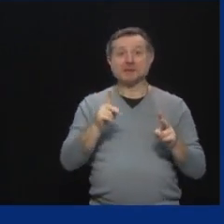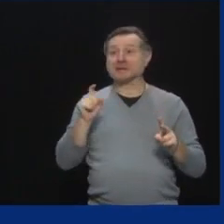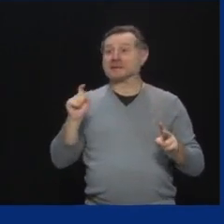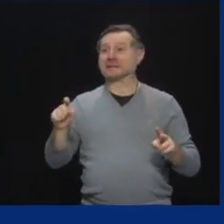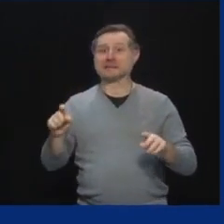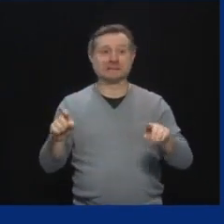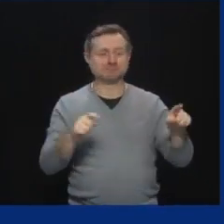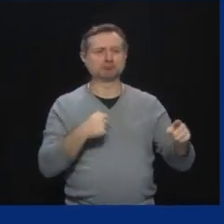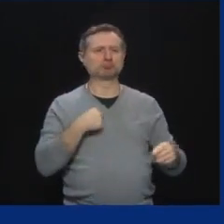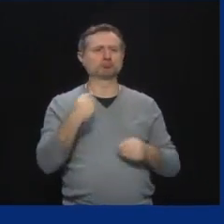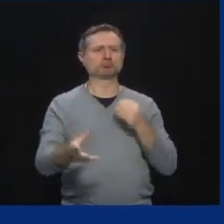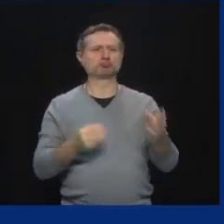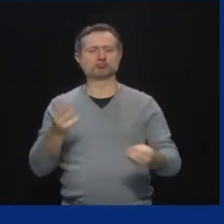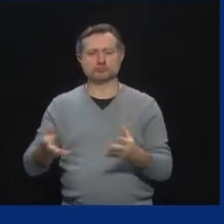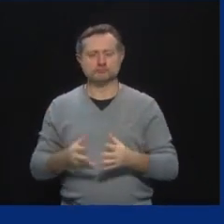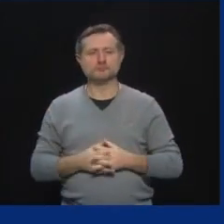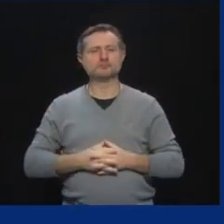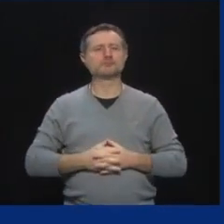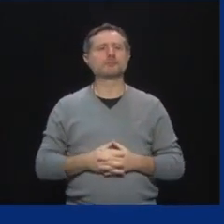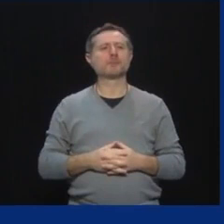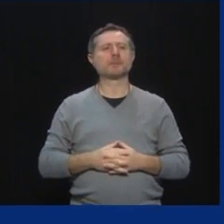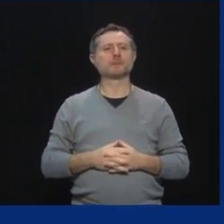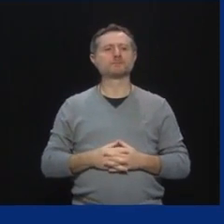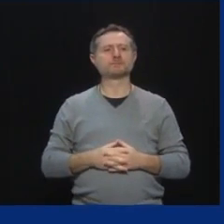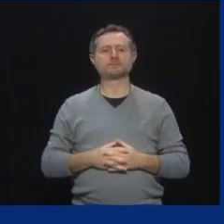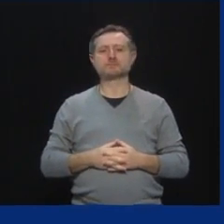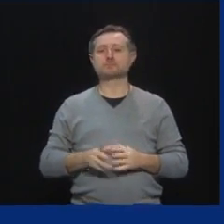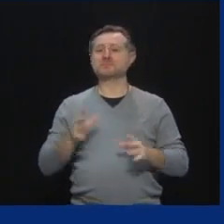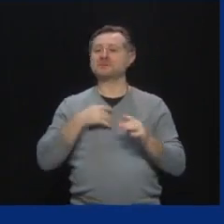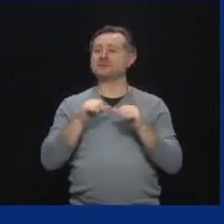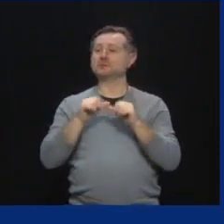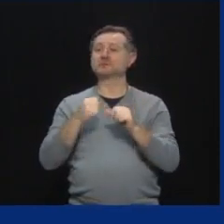So we're going to continue our vaccination. Our our school updates are